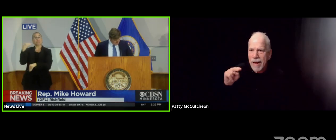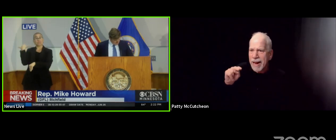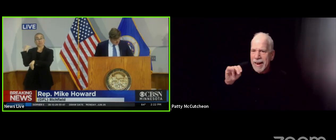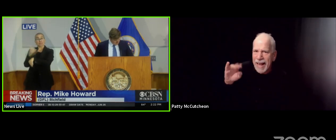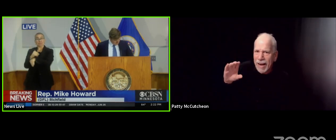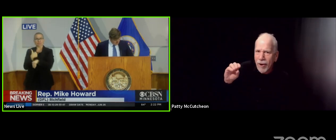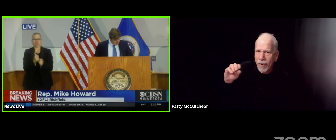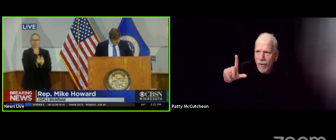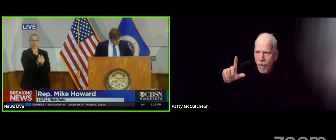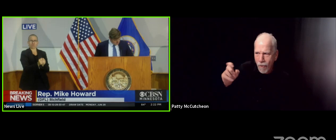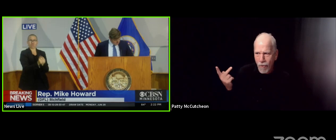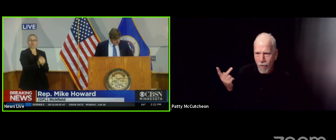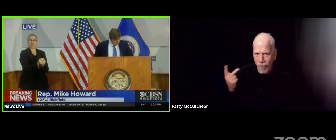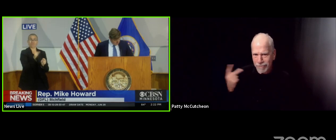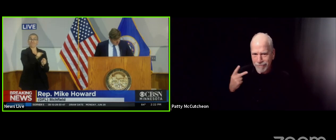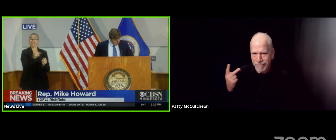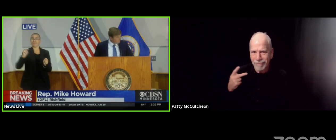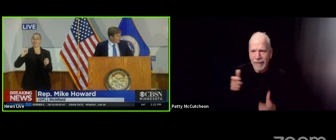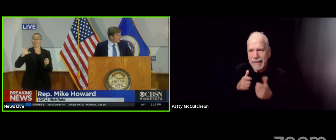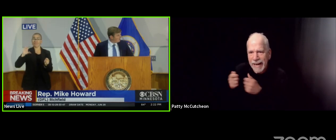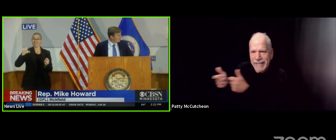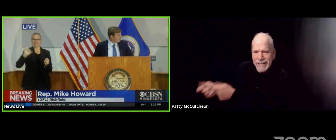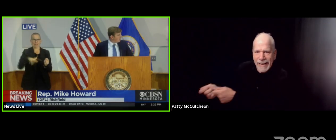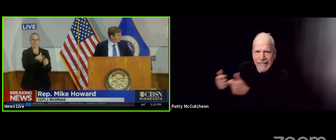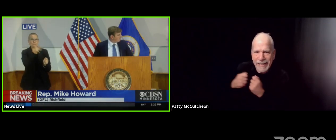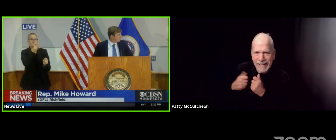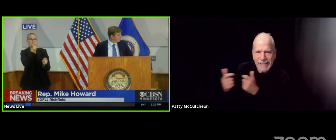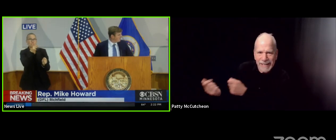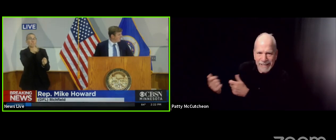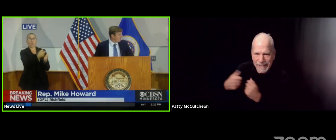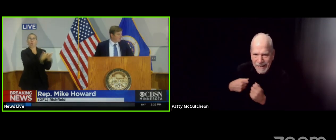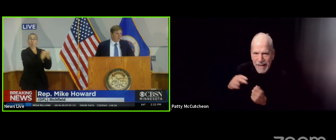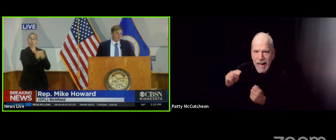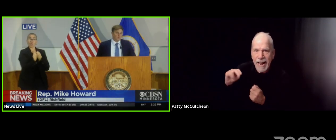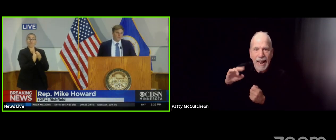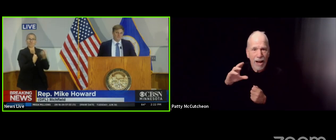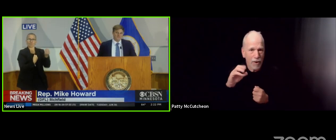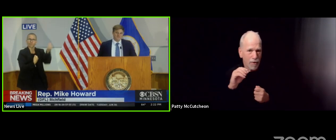SHE SAID WAS, I KNOW IN THE END WE WILL WIN. AND WE WILL.